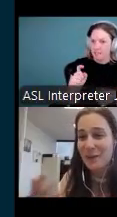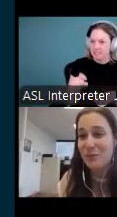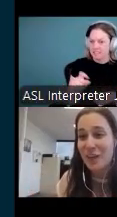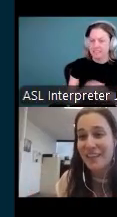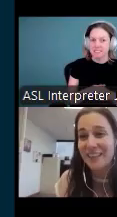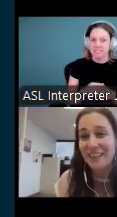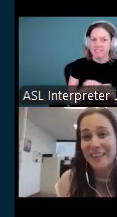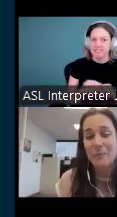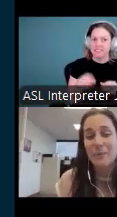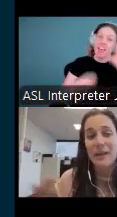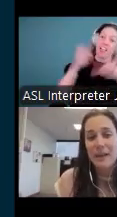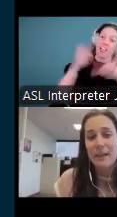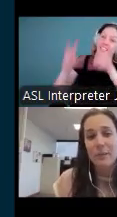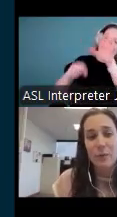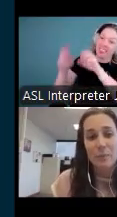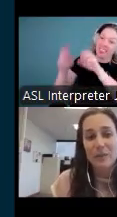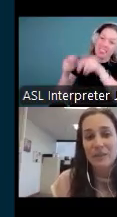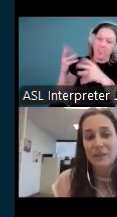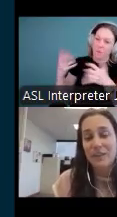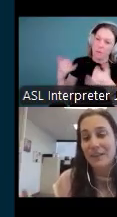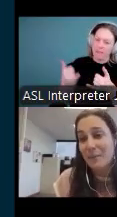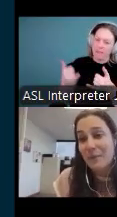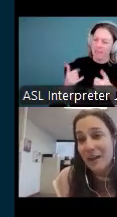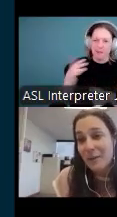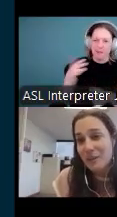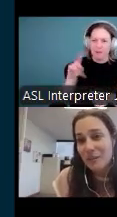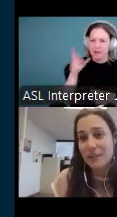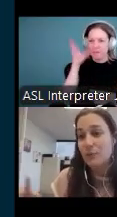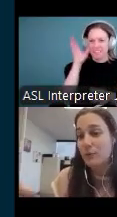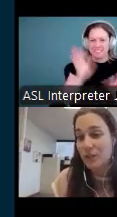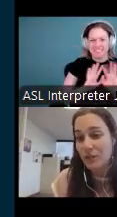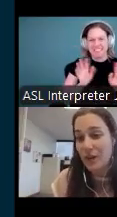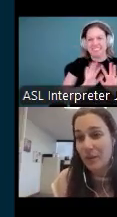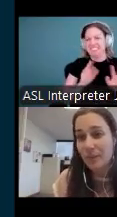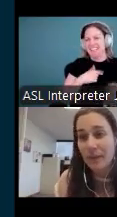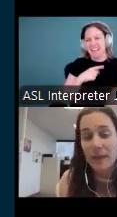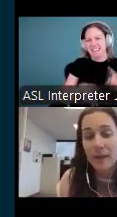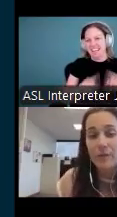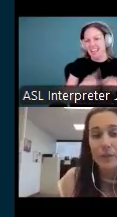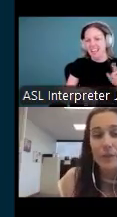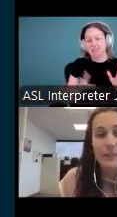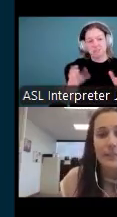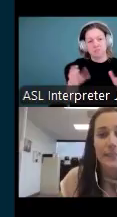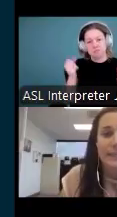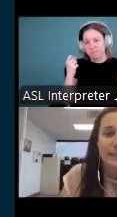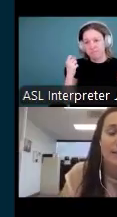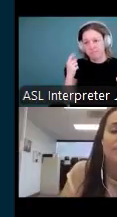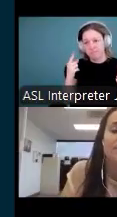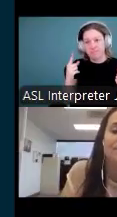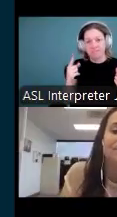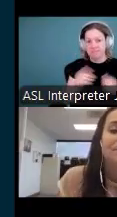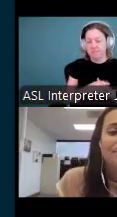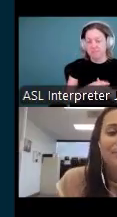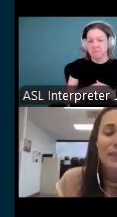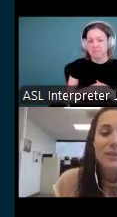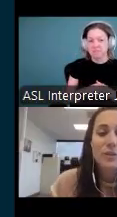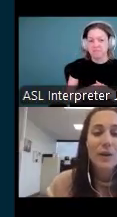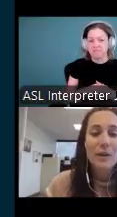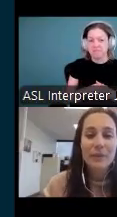them, trying to get that, but the grandparents have shared I'm not able to do this, which is fair and realistic. So, I would